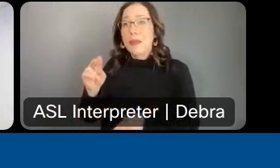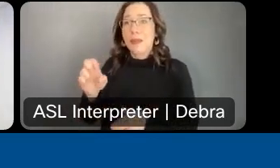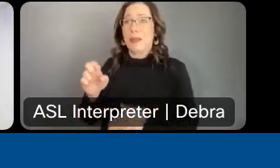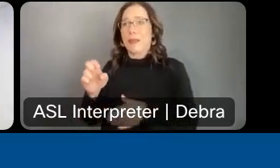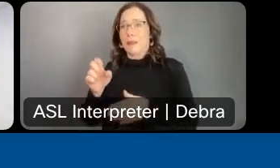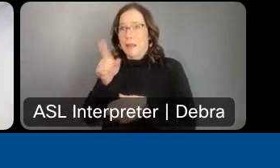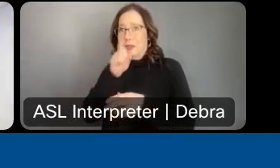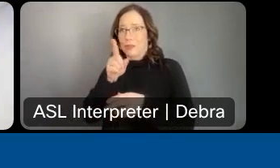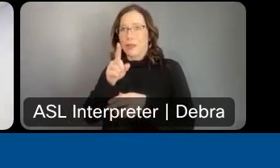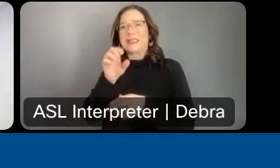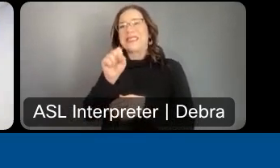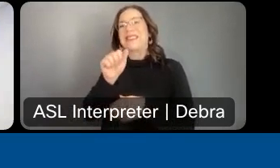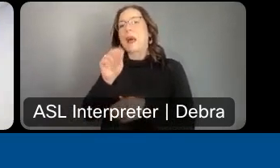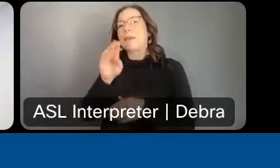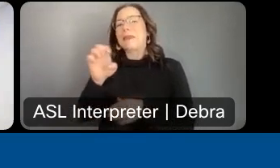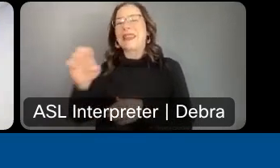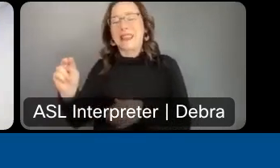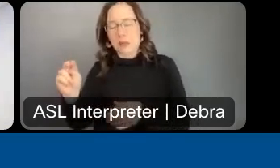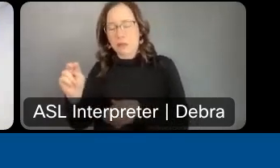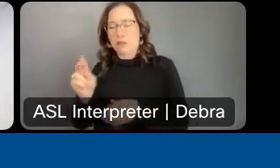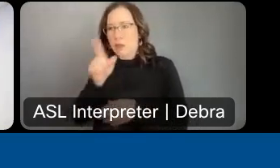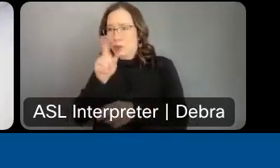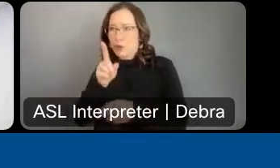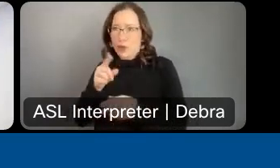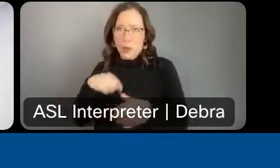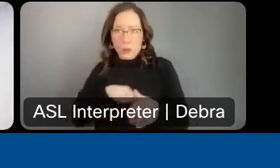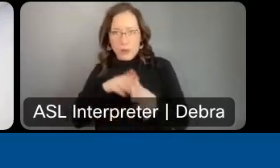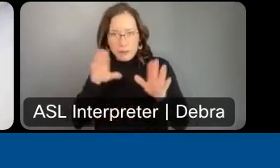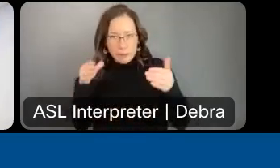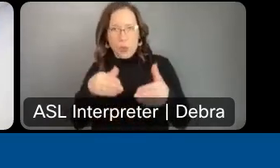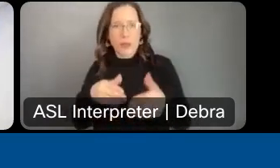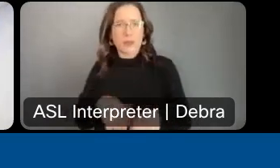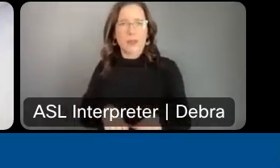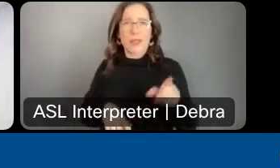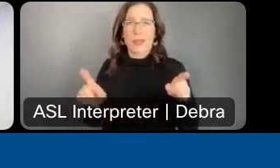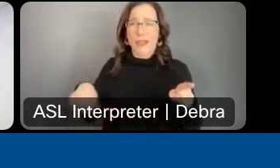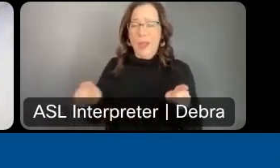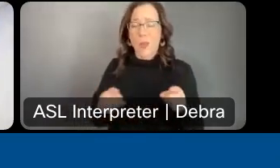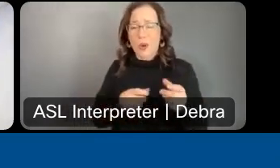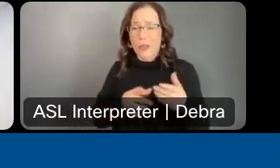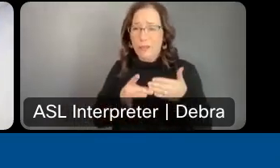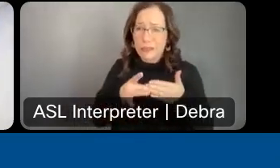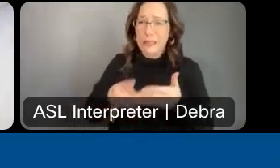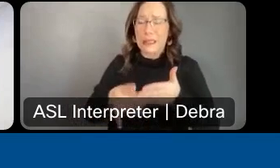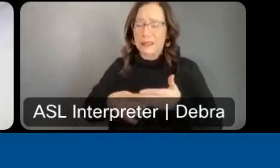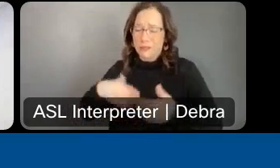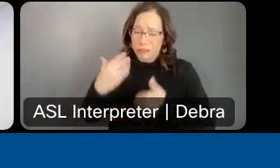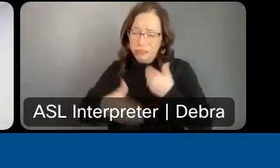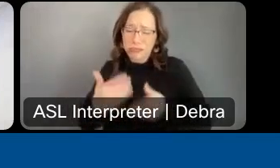But Joe was really the visionary, and Tim was sort of the quarterback. And you're getting us through all of this. So thank you gentlemen.